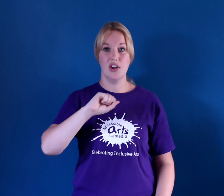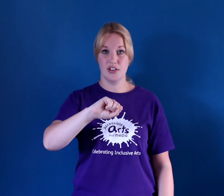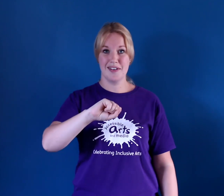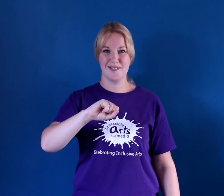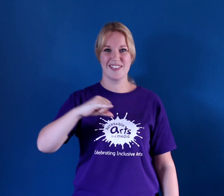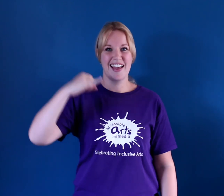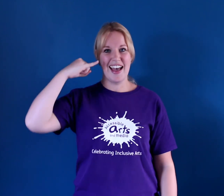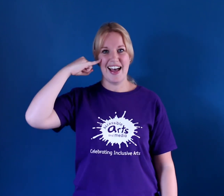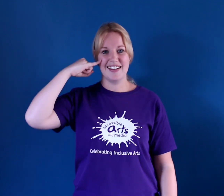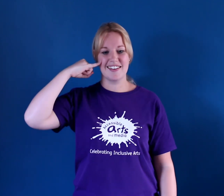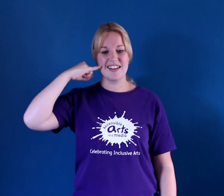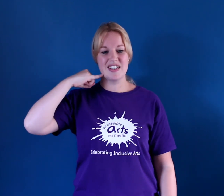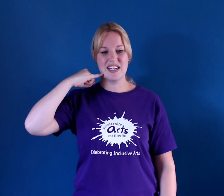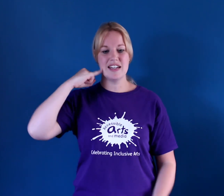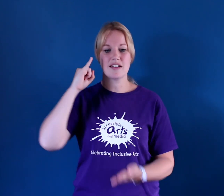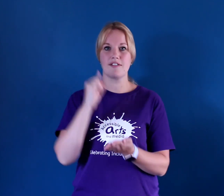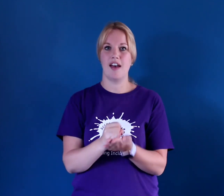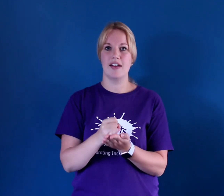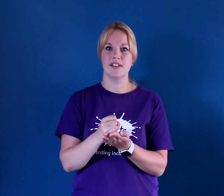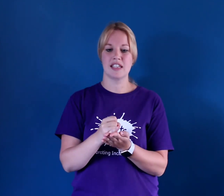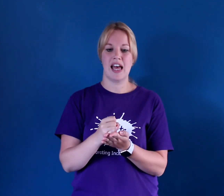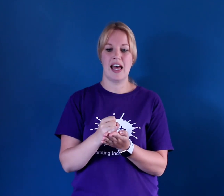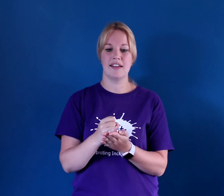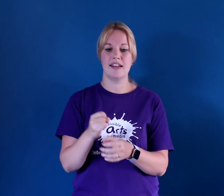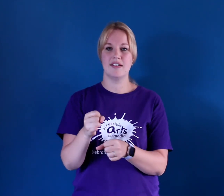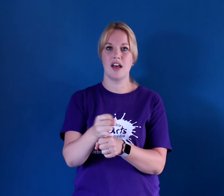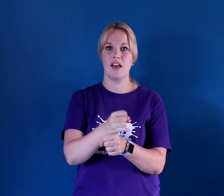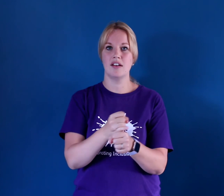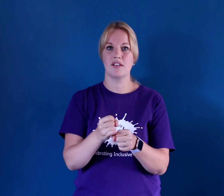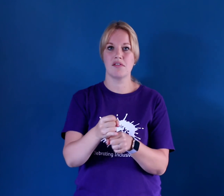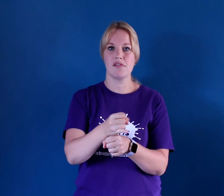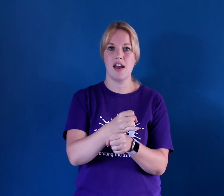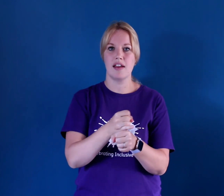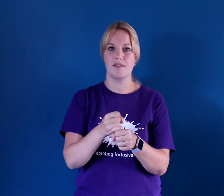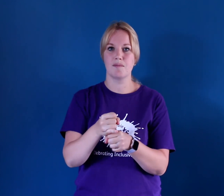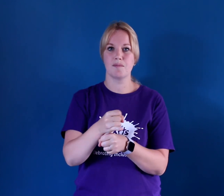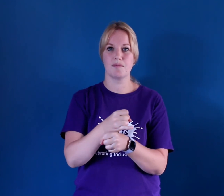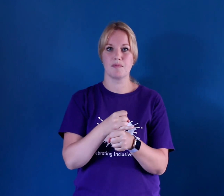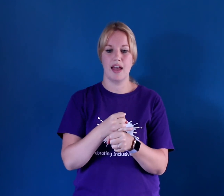Your turn. And the cheat failed, and he turned grey.